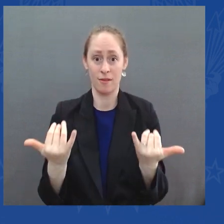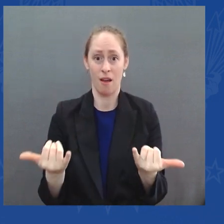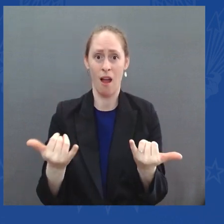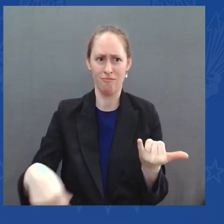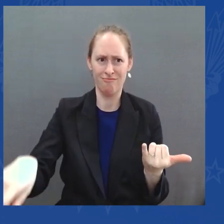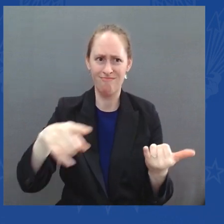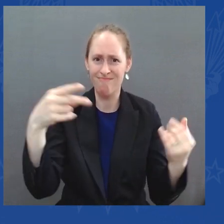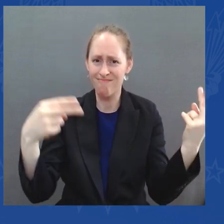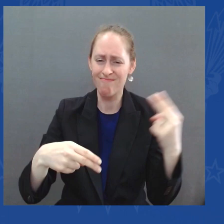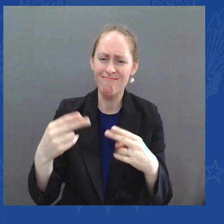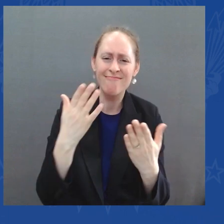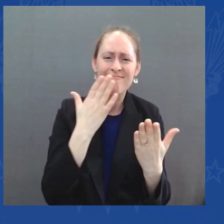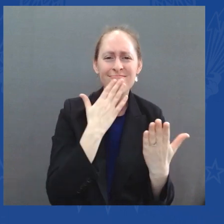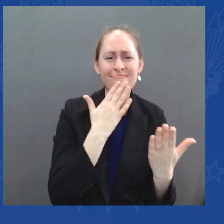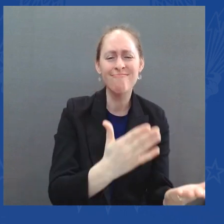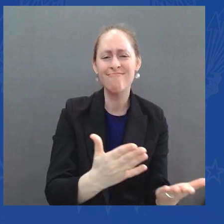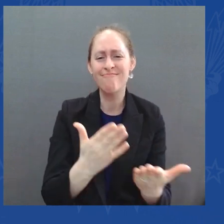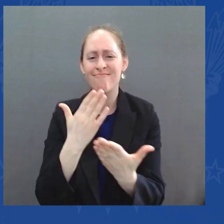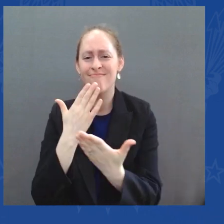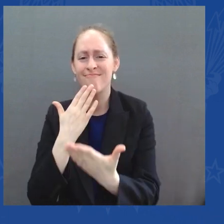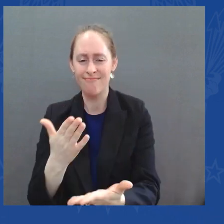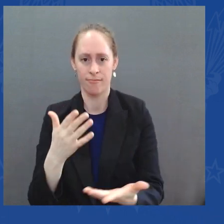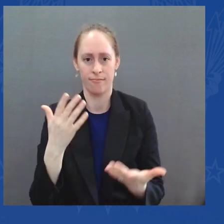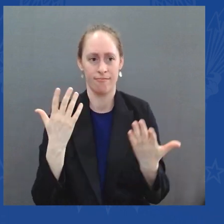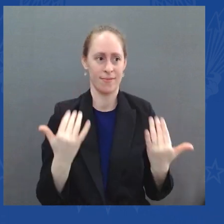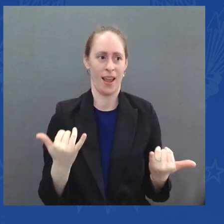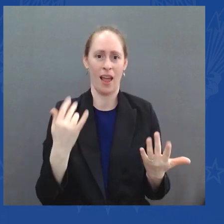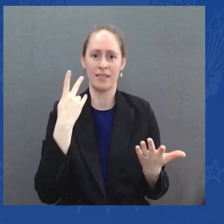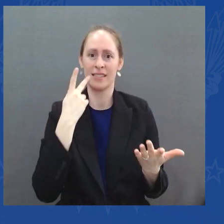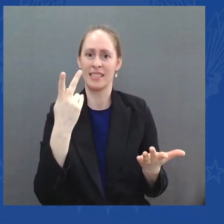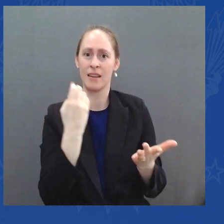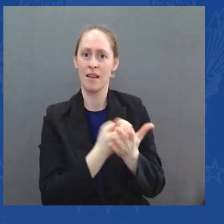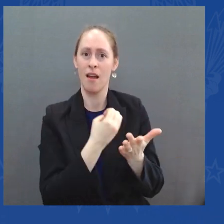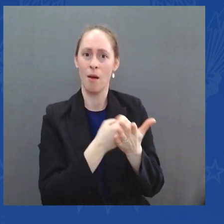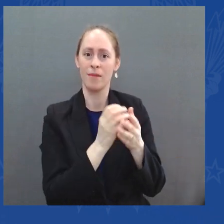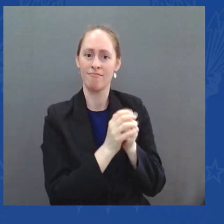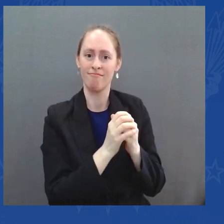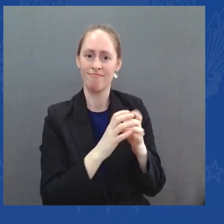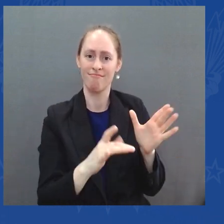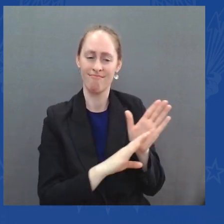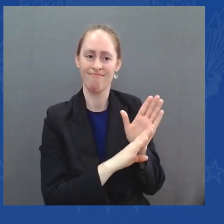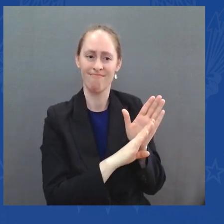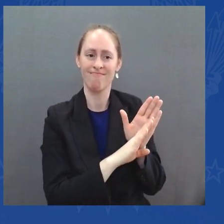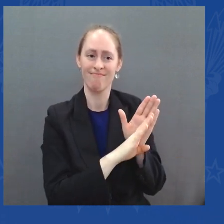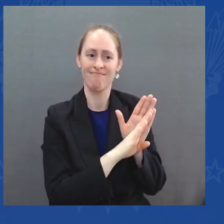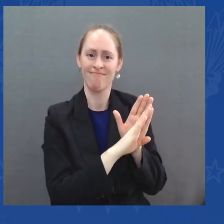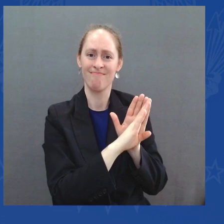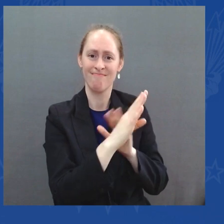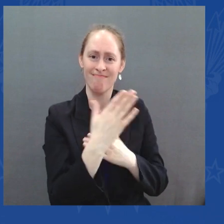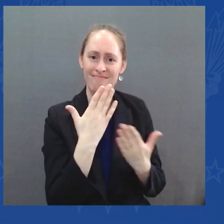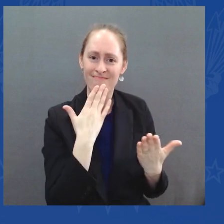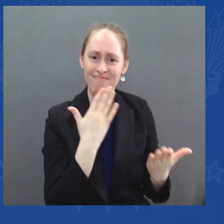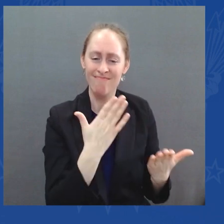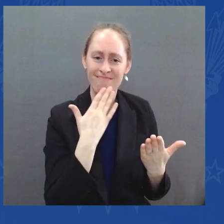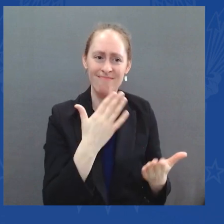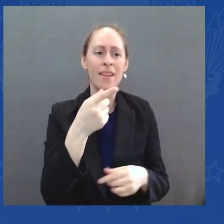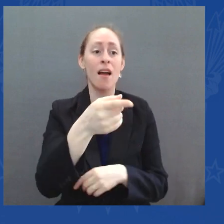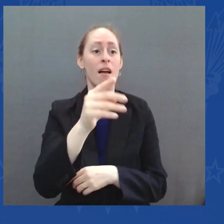people like Maria, who you just heard from, and her son Roman who's going there pretty soon. And all those truck drivers and their families that are here today,